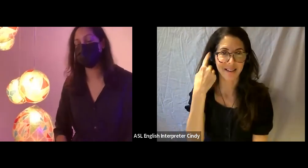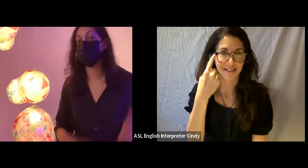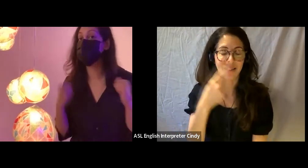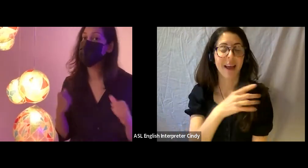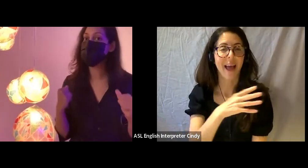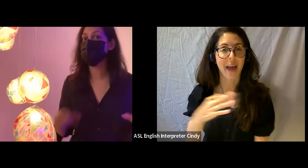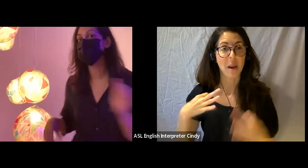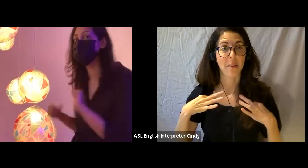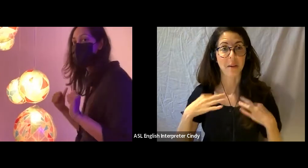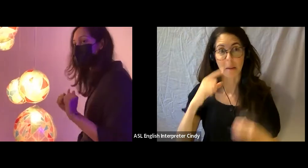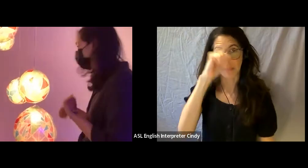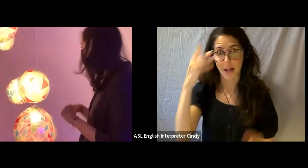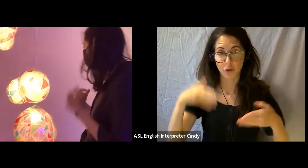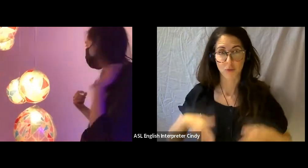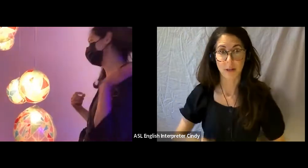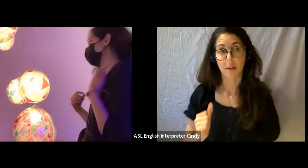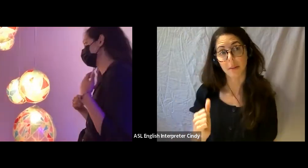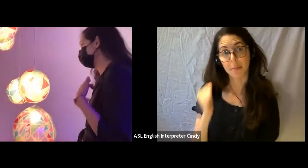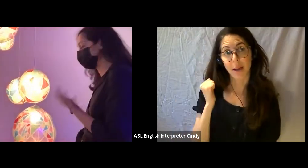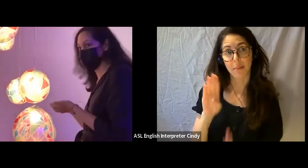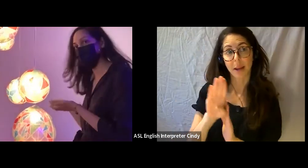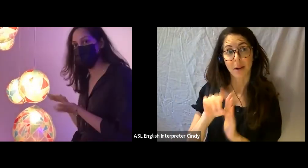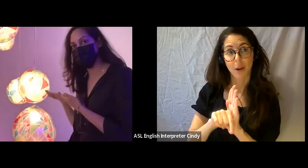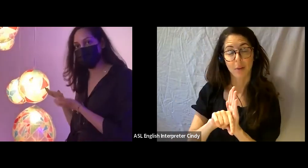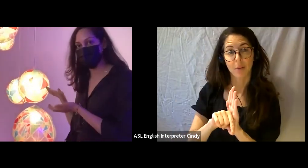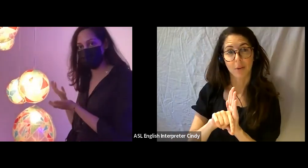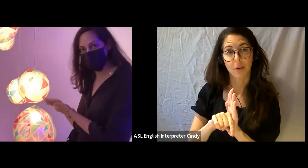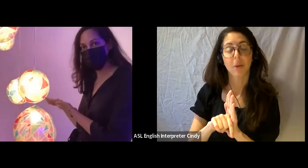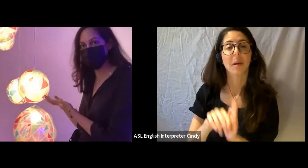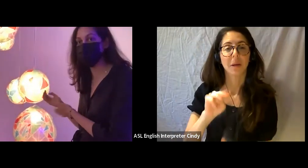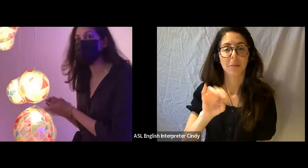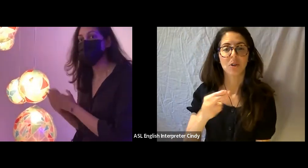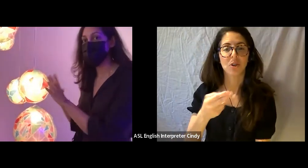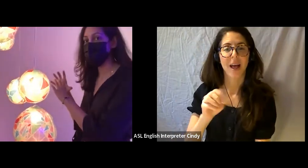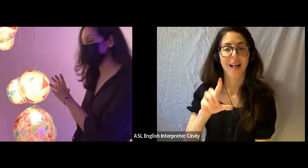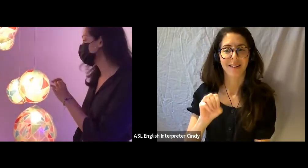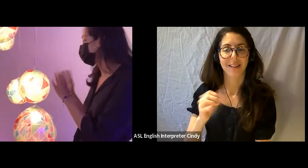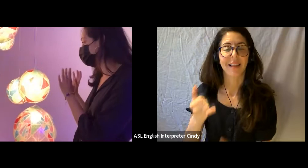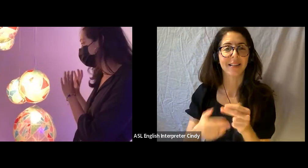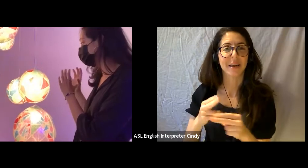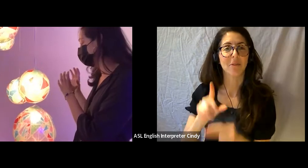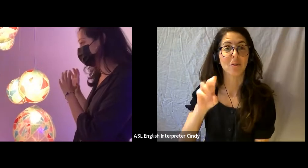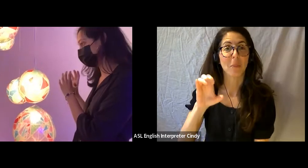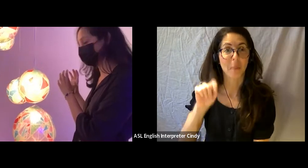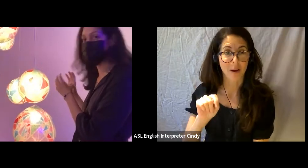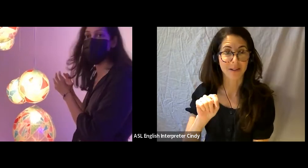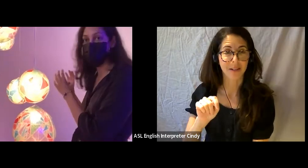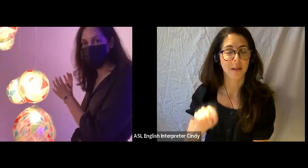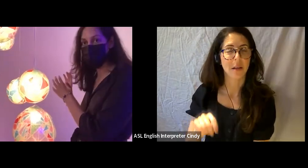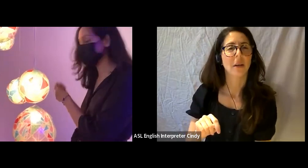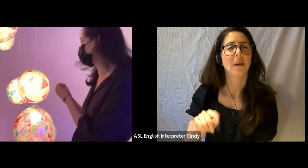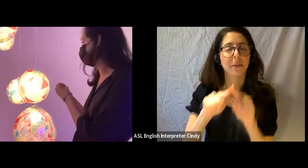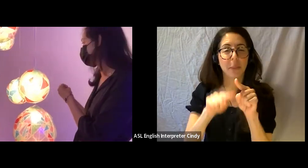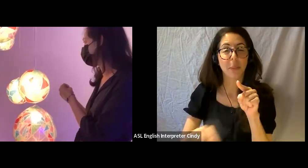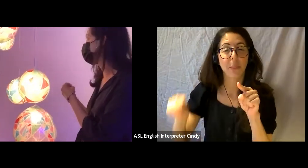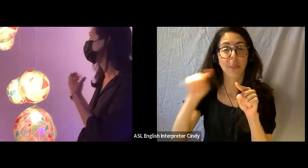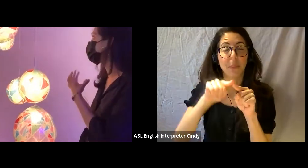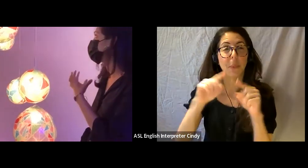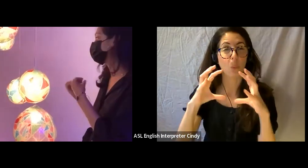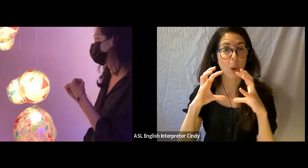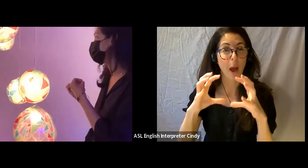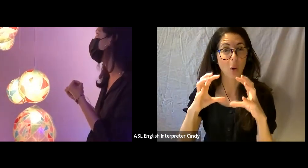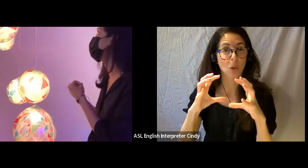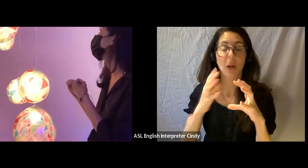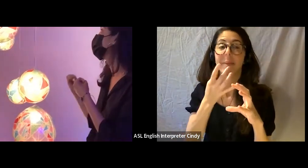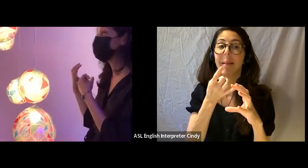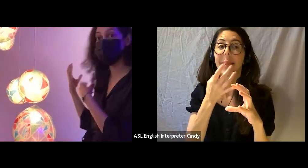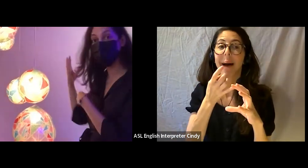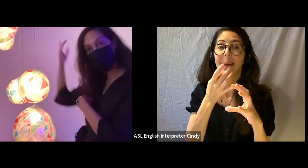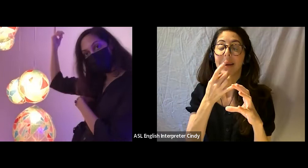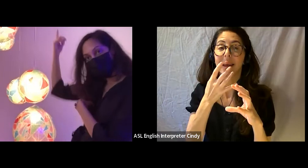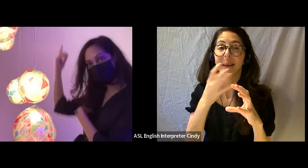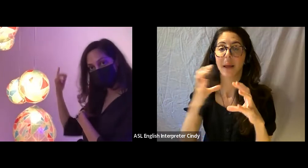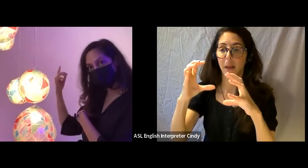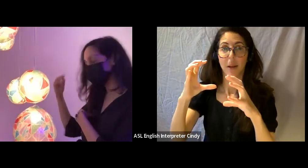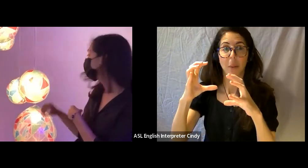in the background we have work by Michel Dumont. They are round circular orbs that are lit and are hanging from our ceiling